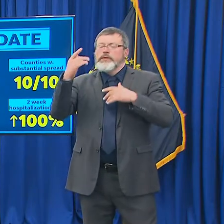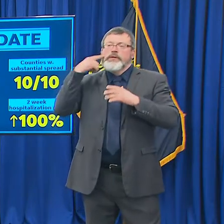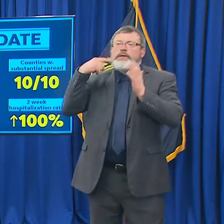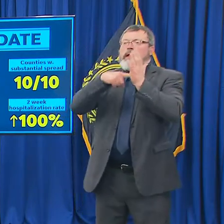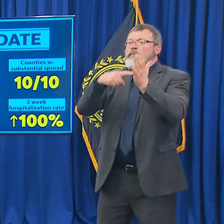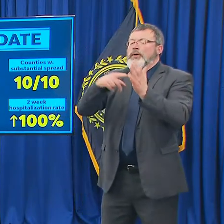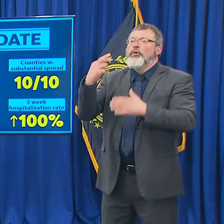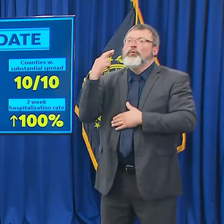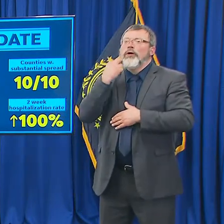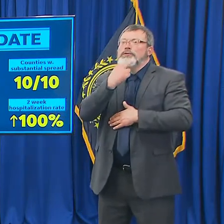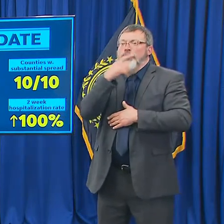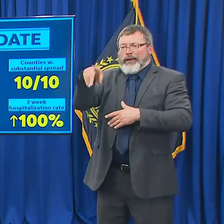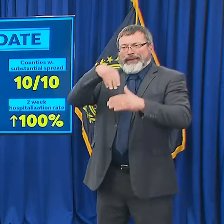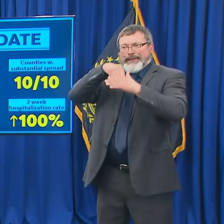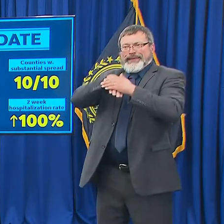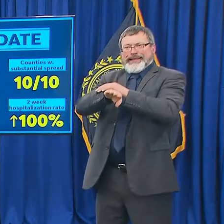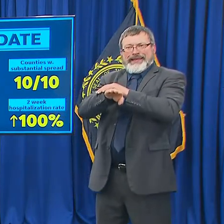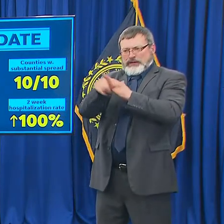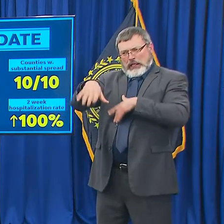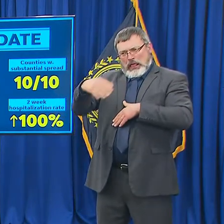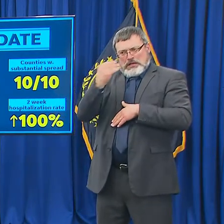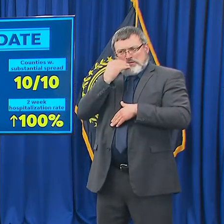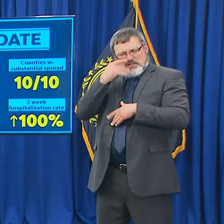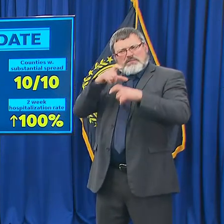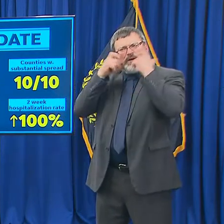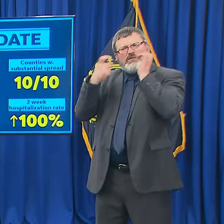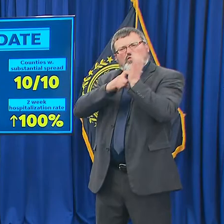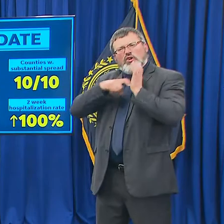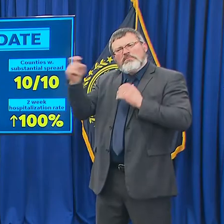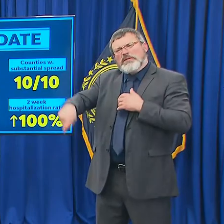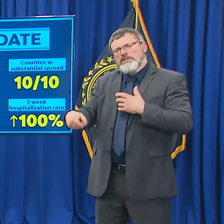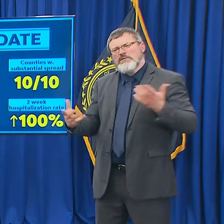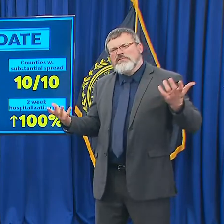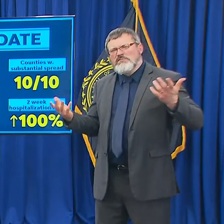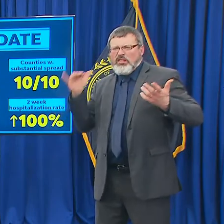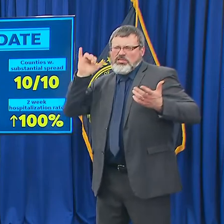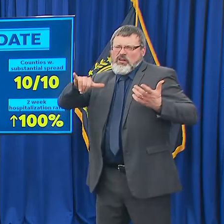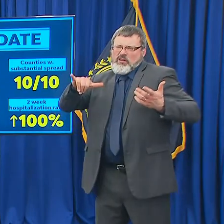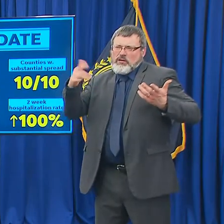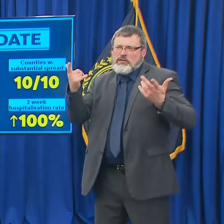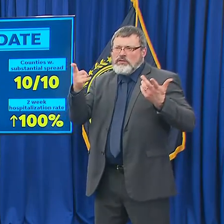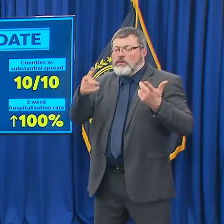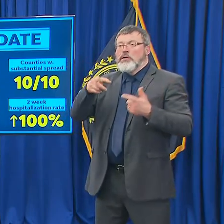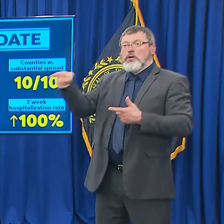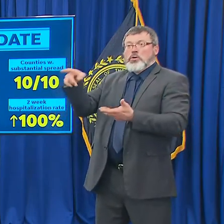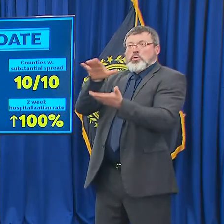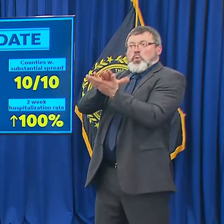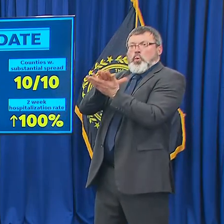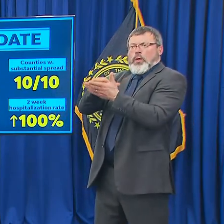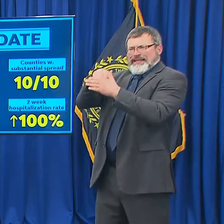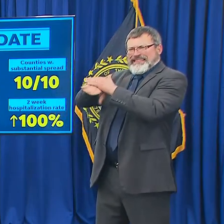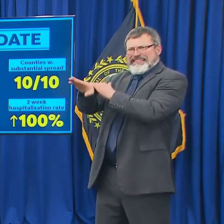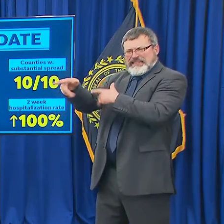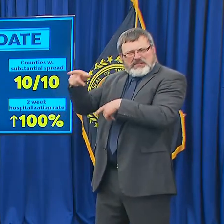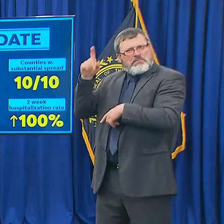We always work with individuals in the state, not just at the state level, but at the local level. We're always trying to find a positive solution.